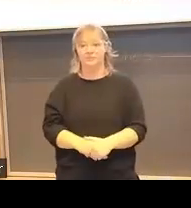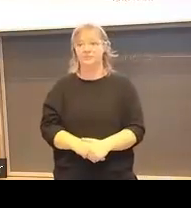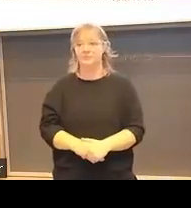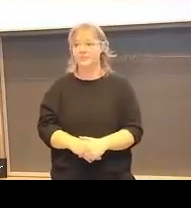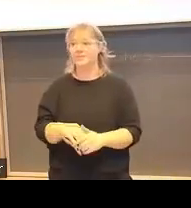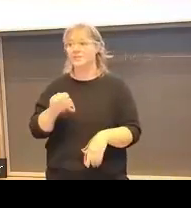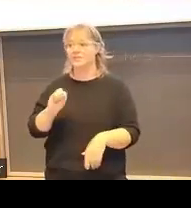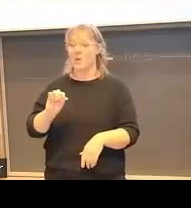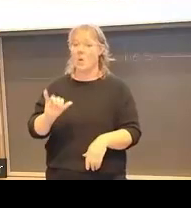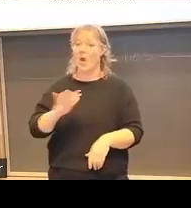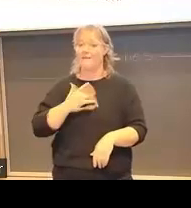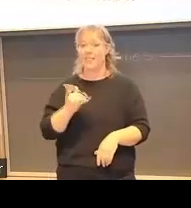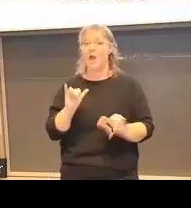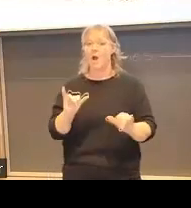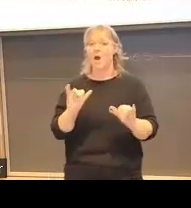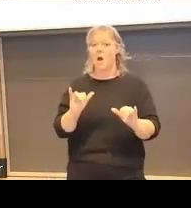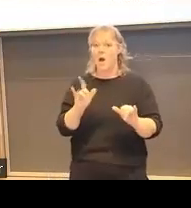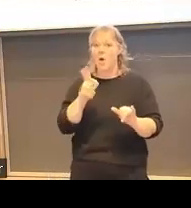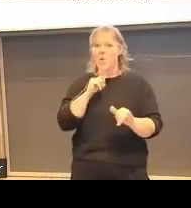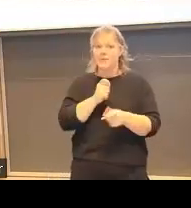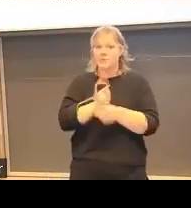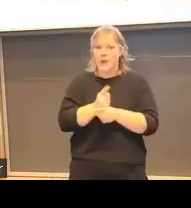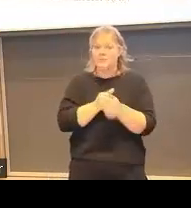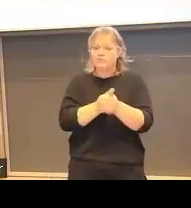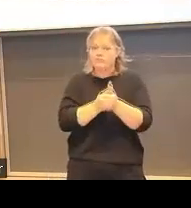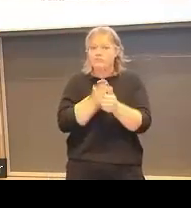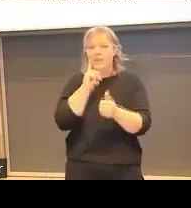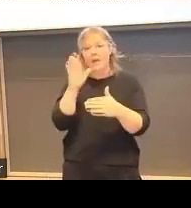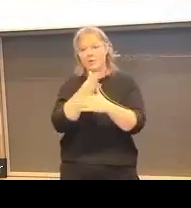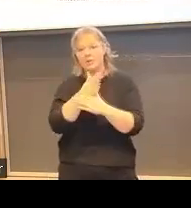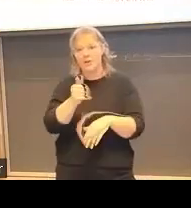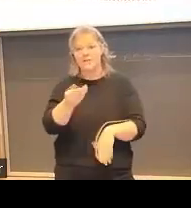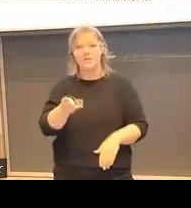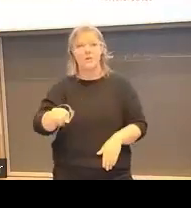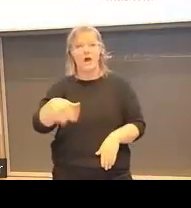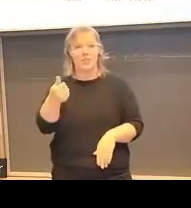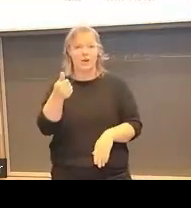me feel like okay we're on to something and I'll share with you a few of the other perhaps random